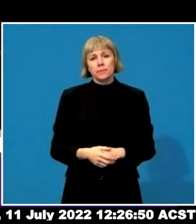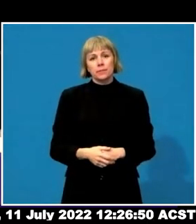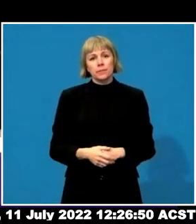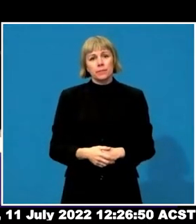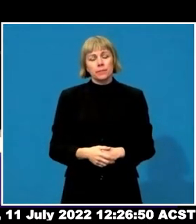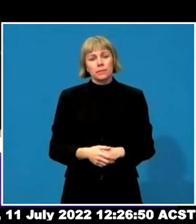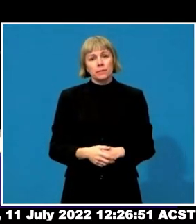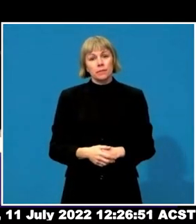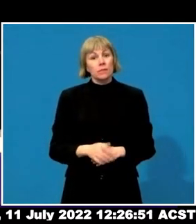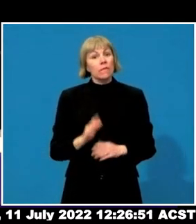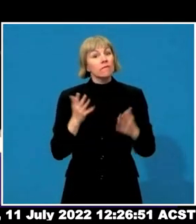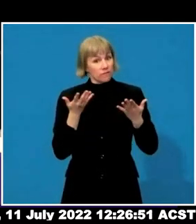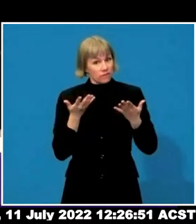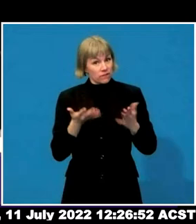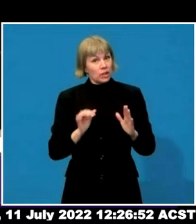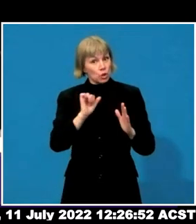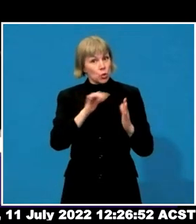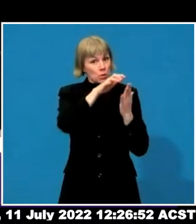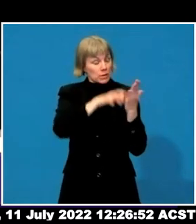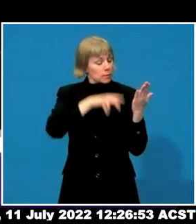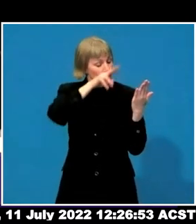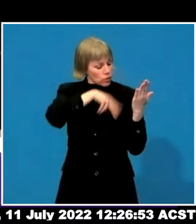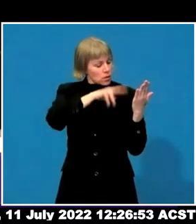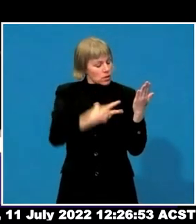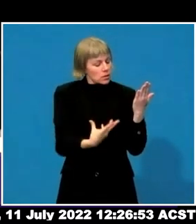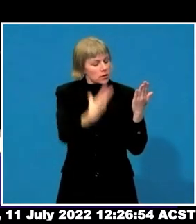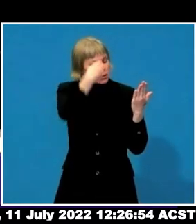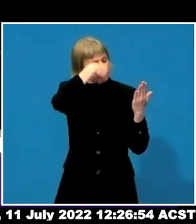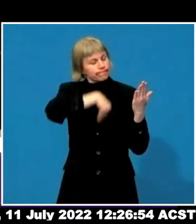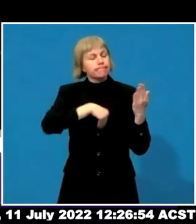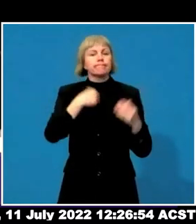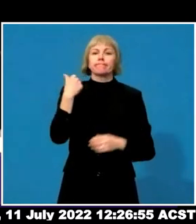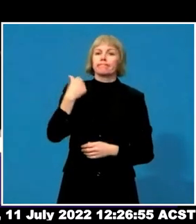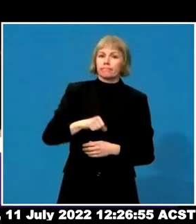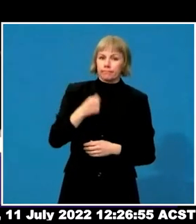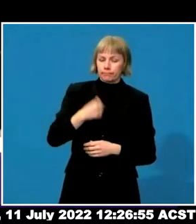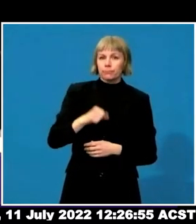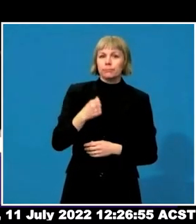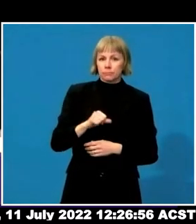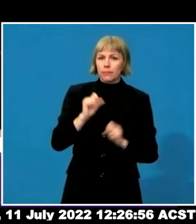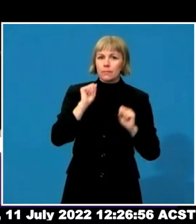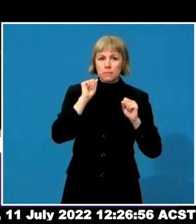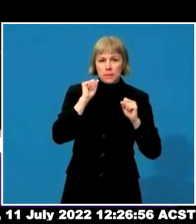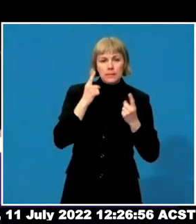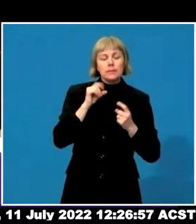statement and we understand the things that you wanted to explain to us.